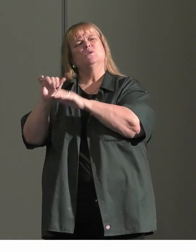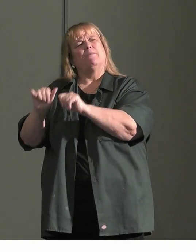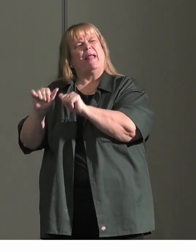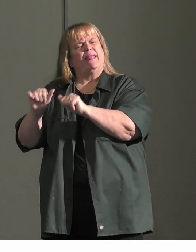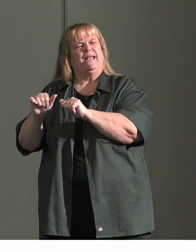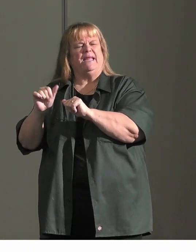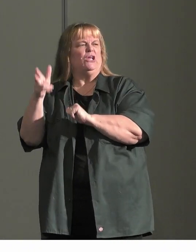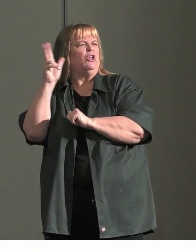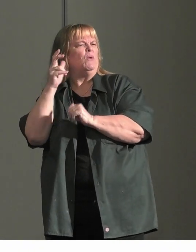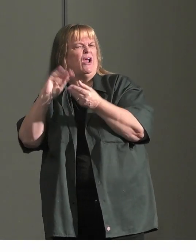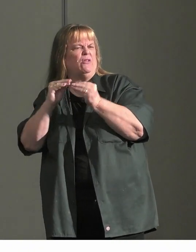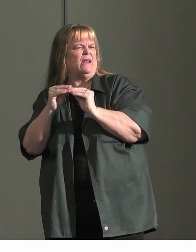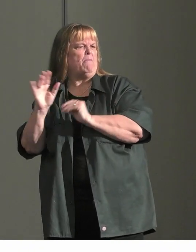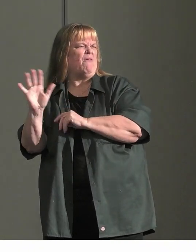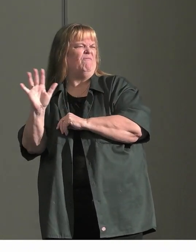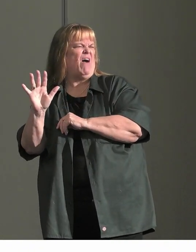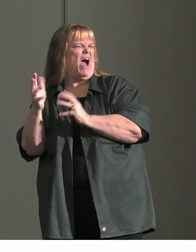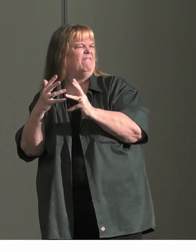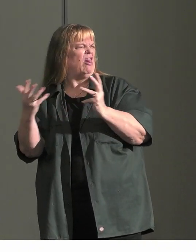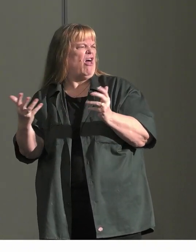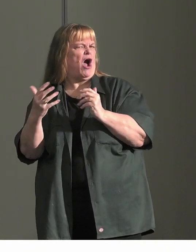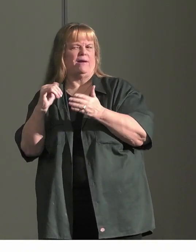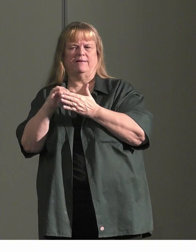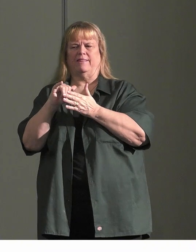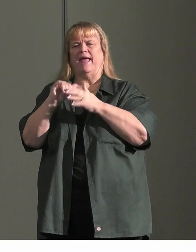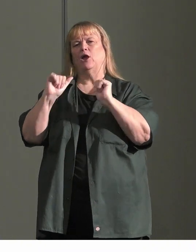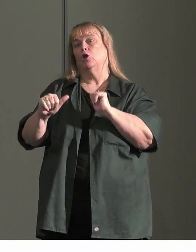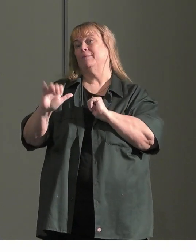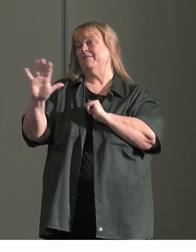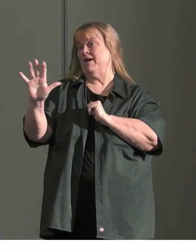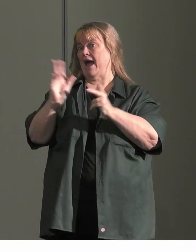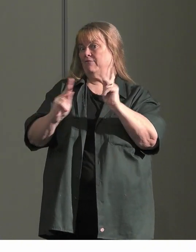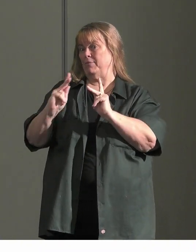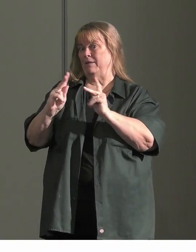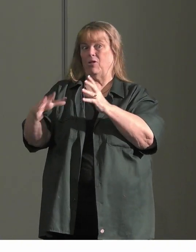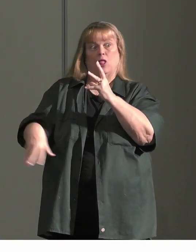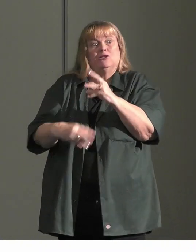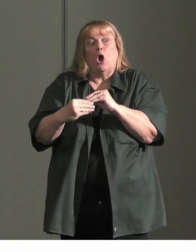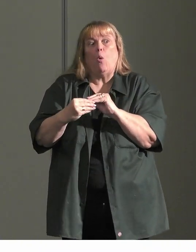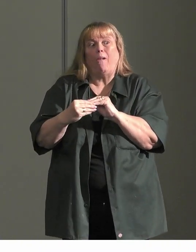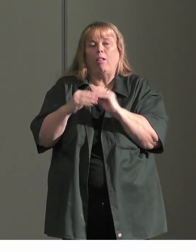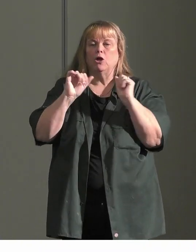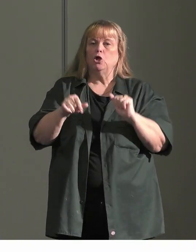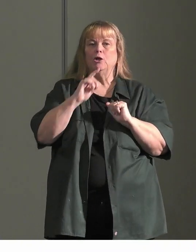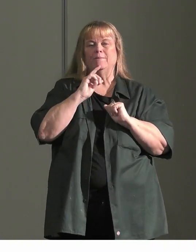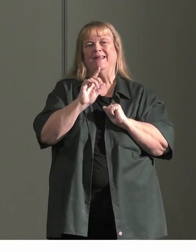you hear the number 5 quite a bit. That could be 5 participants in total. That could be 5